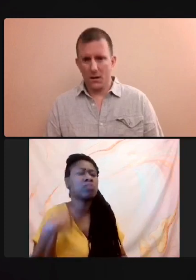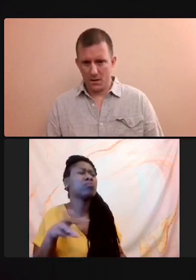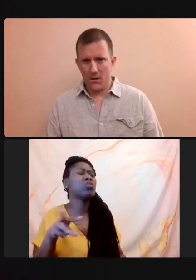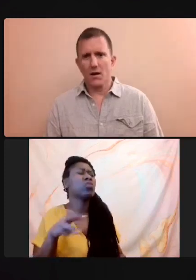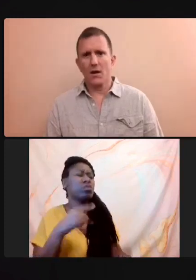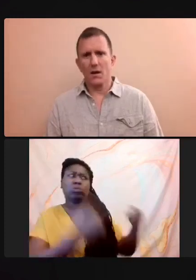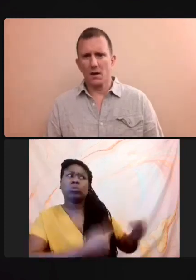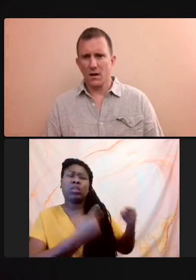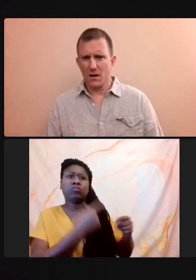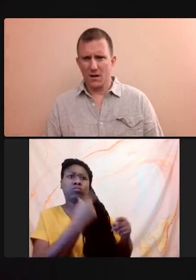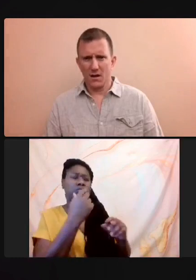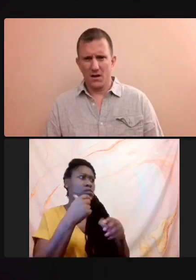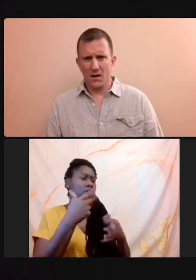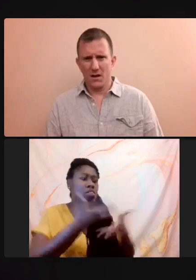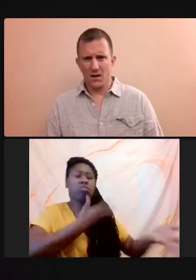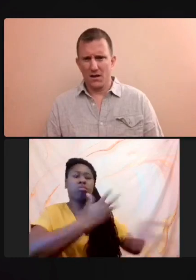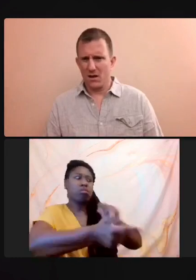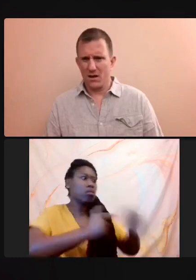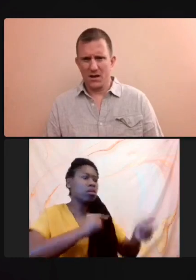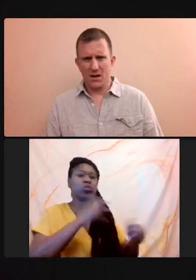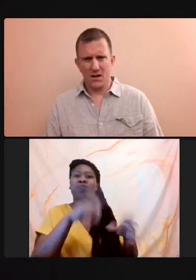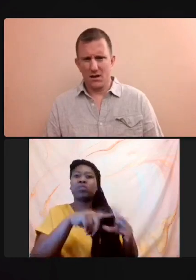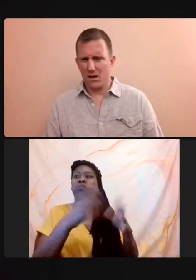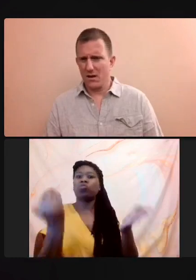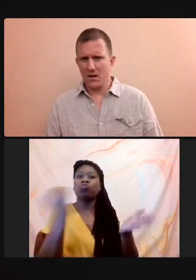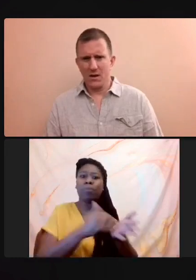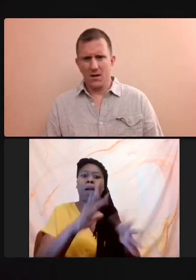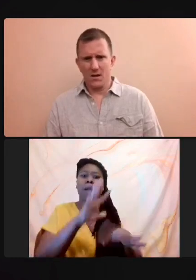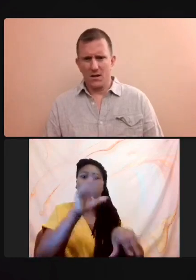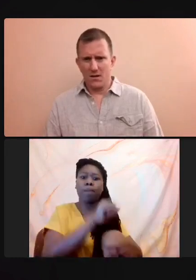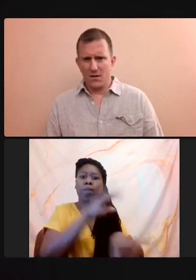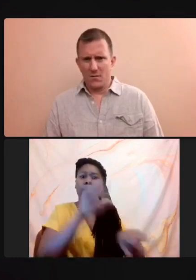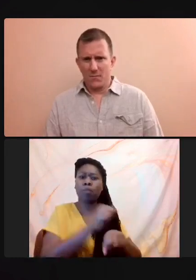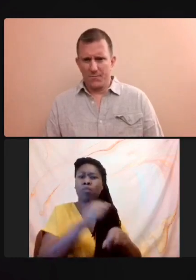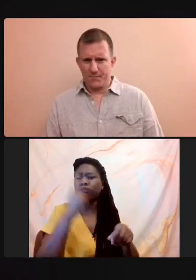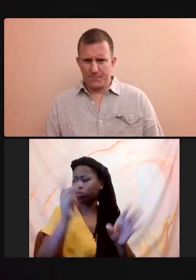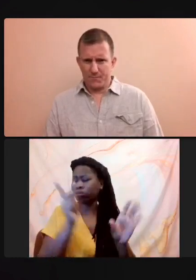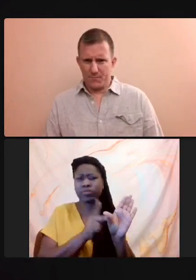And they don't really know about how to really work with black individuals.